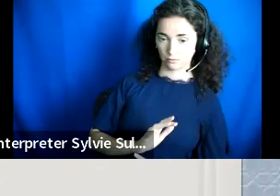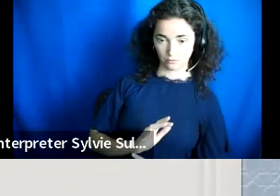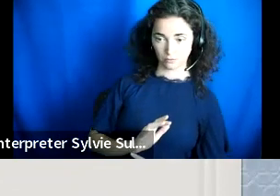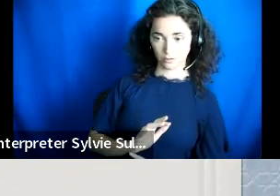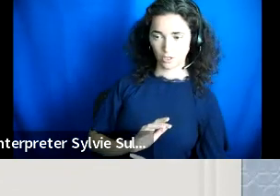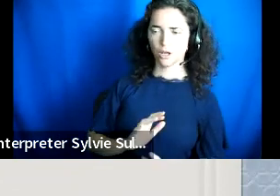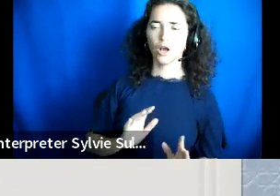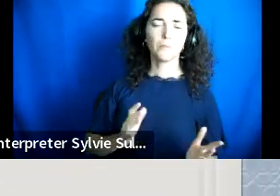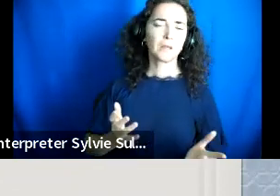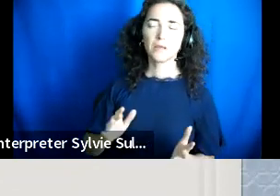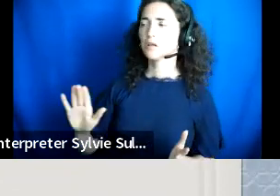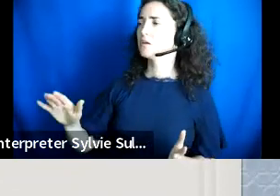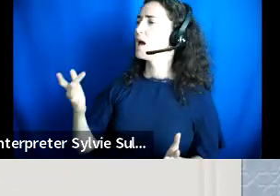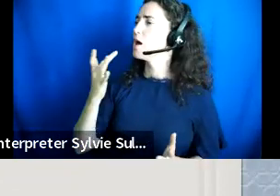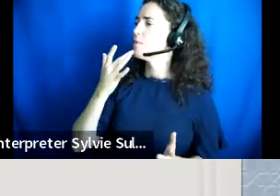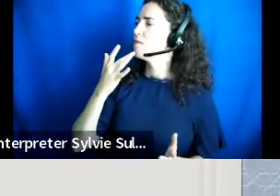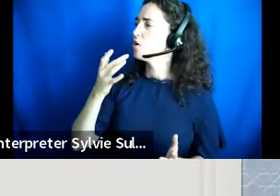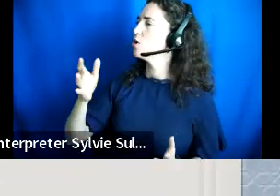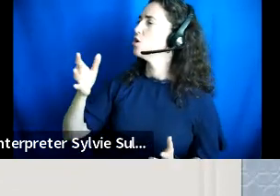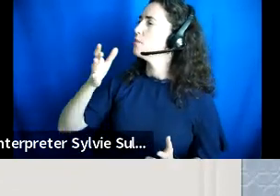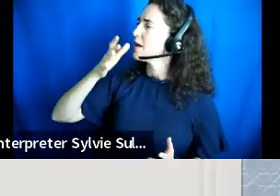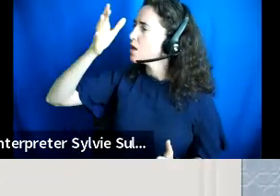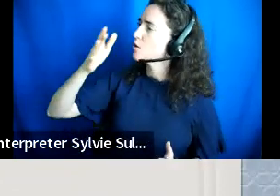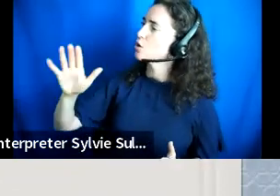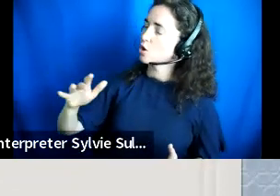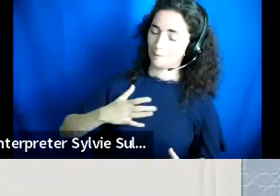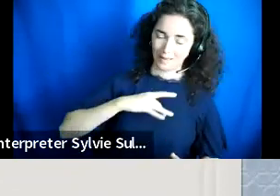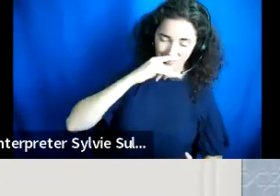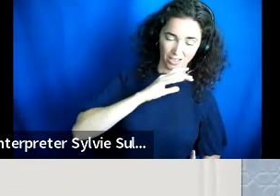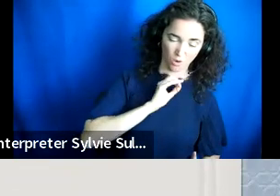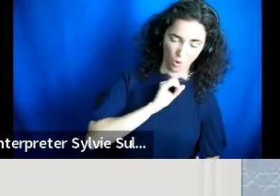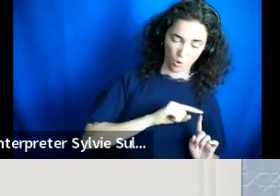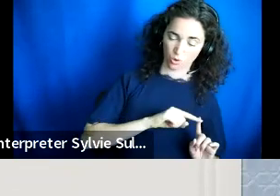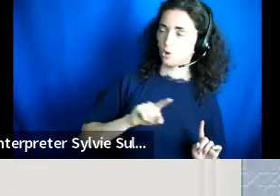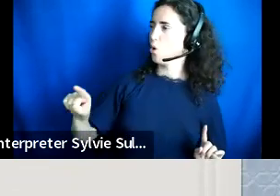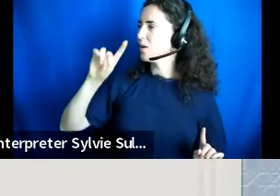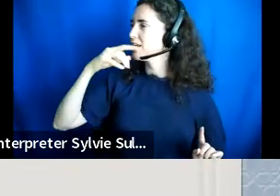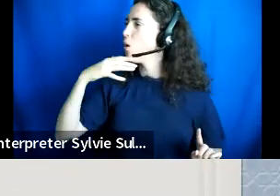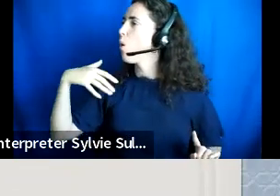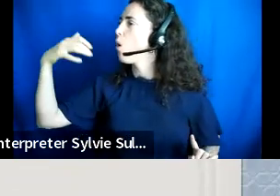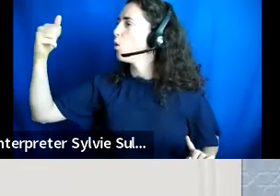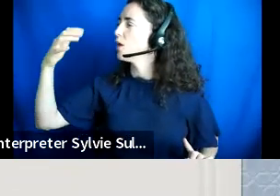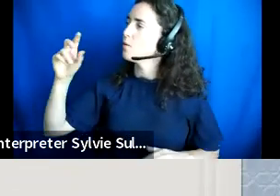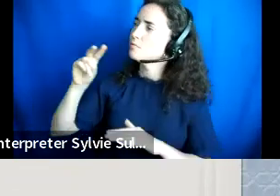But I want to see I want to talk to a parent who has an older child. So i'm gonna see how this journey plays out how this manifests.